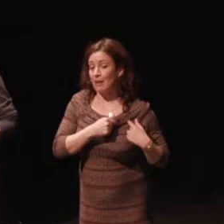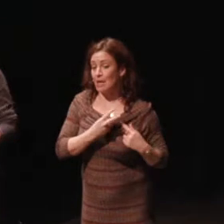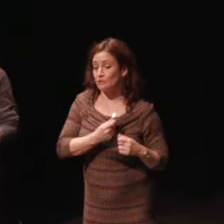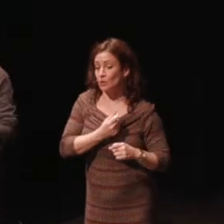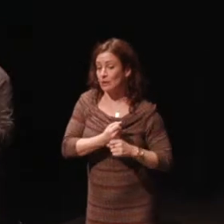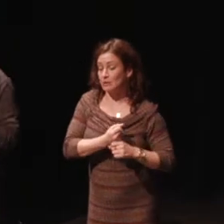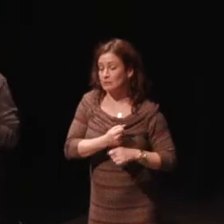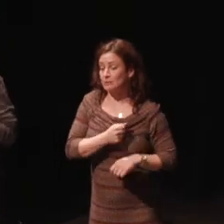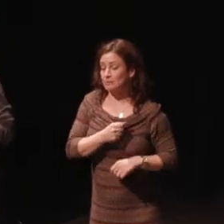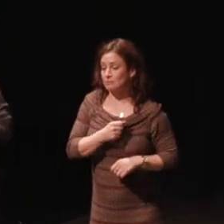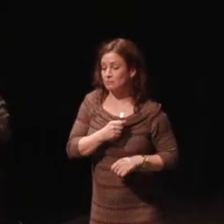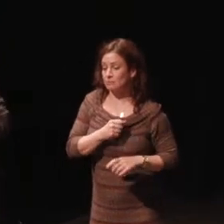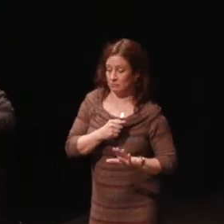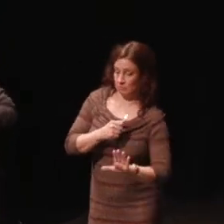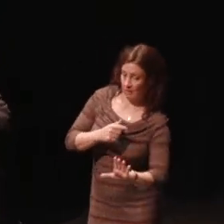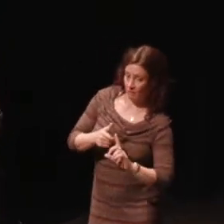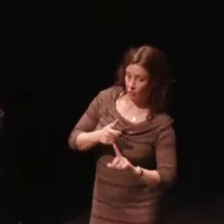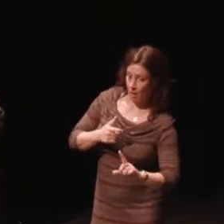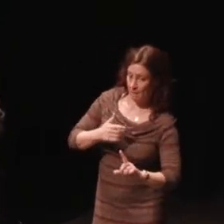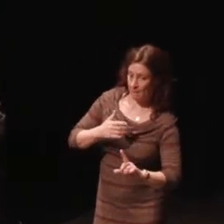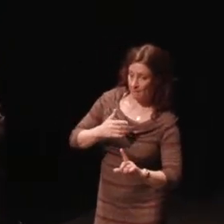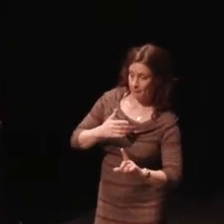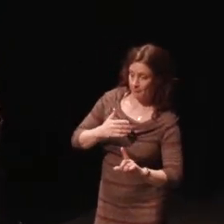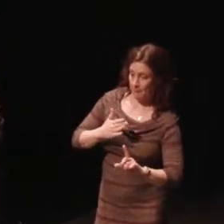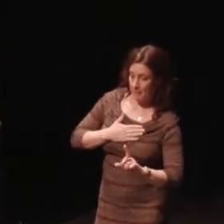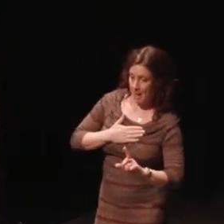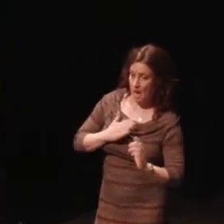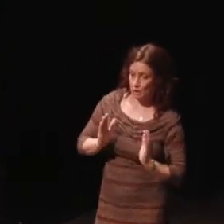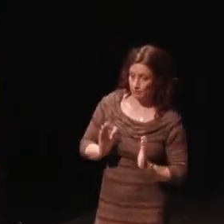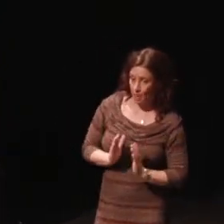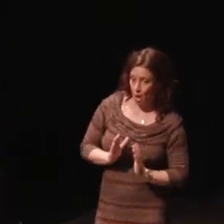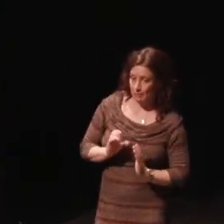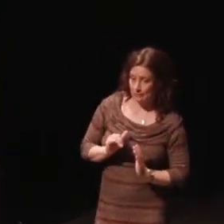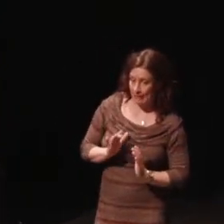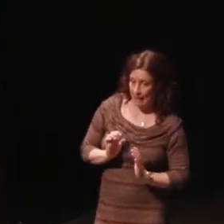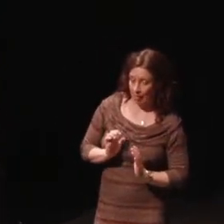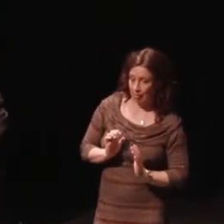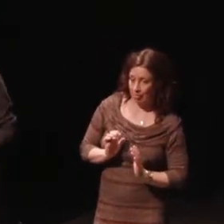and once again this is coming from the small scale independent developer perspective,